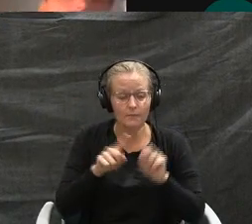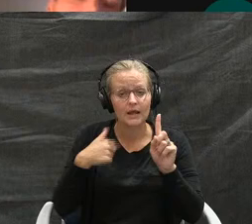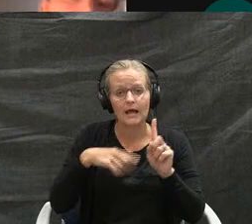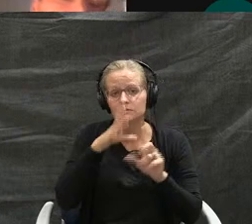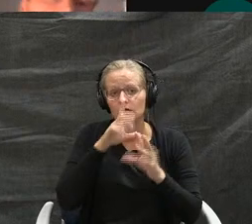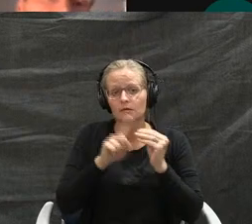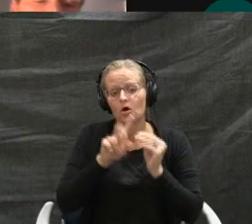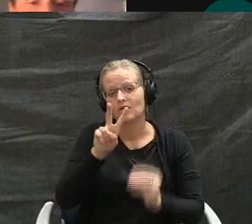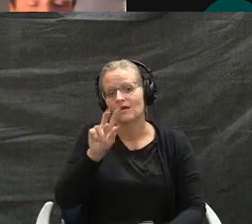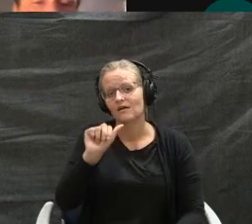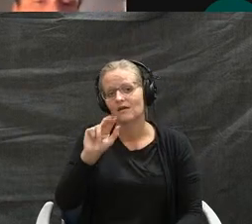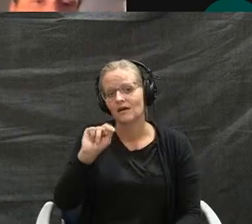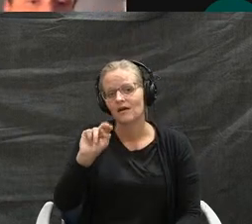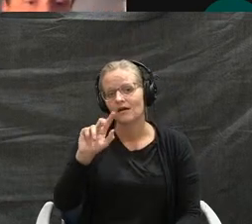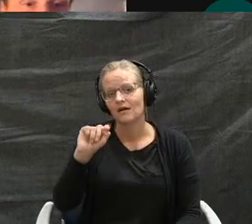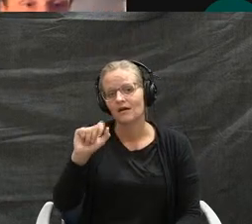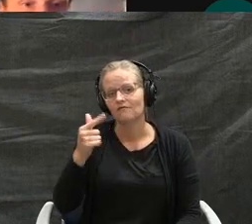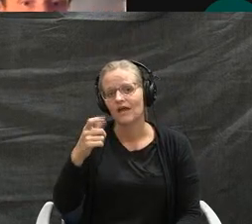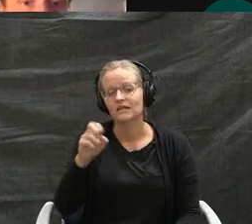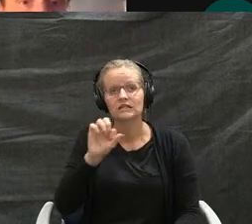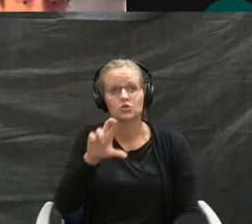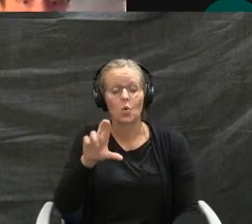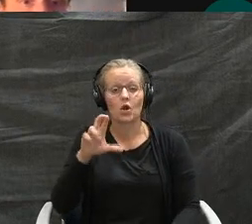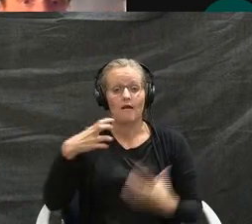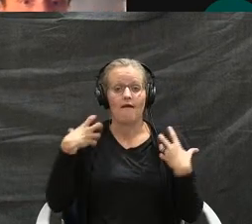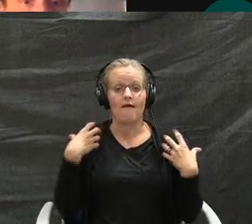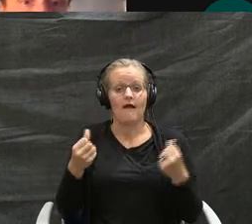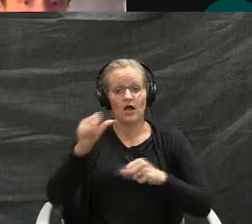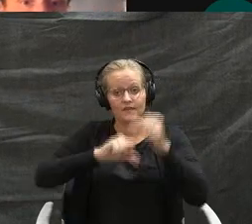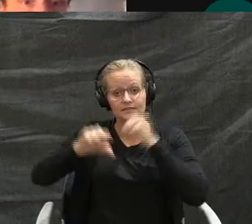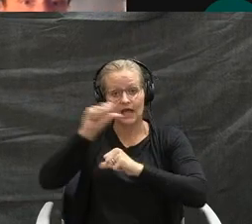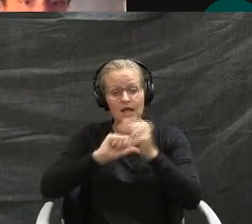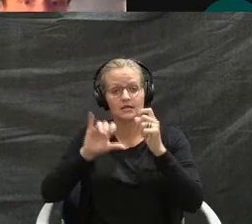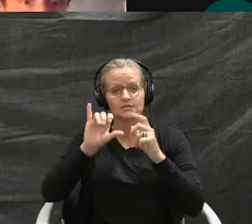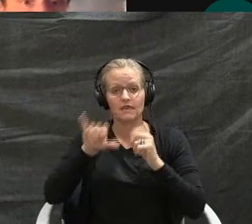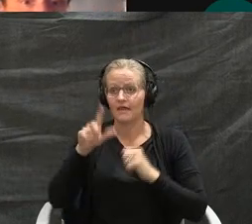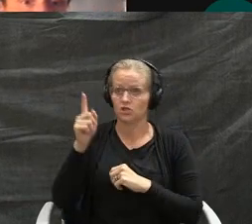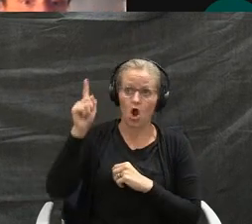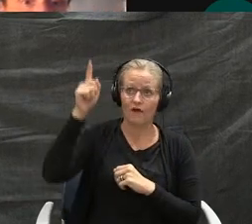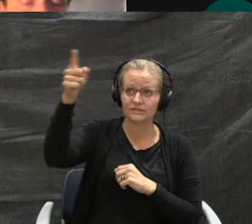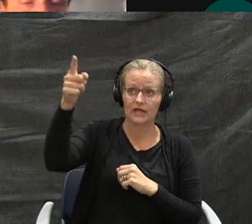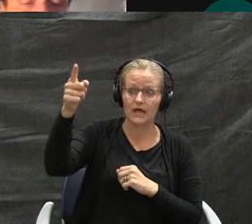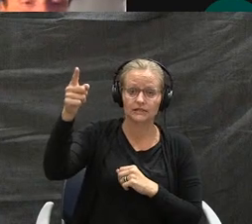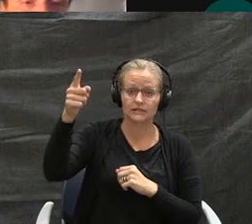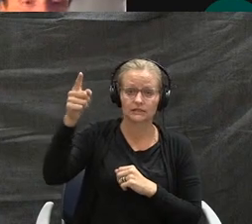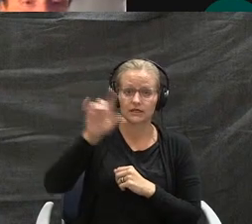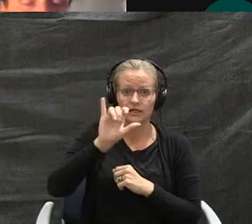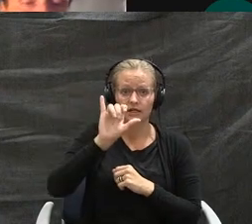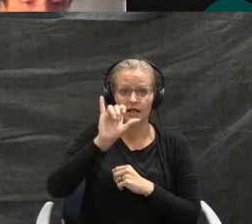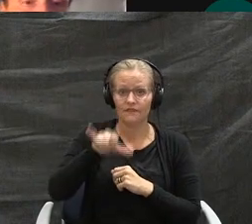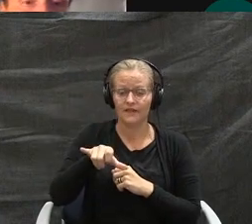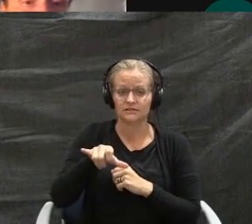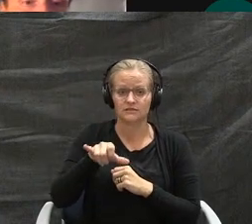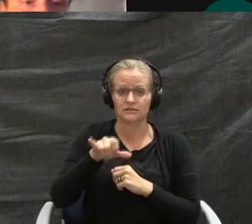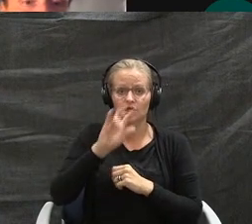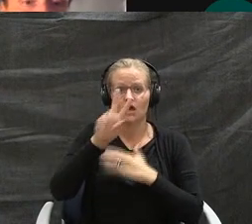for example, Health Sciences. That's completely off site at that ESP building. And that's a 2 hour strand using the A Day B